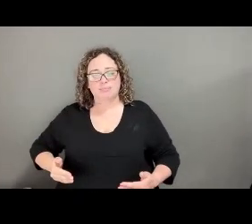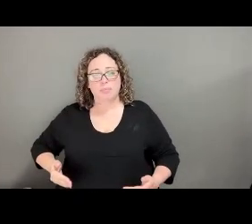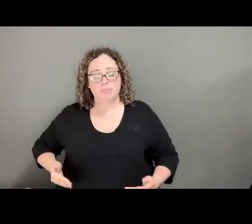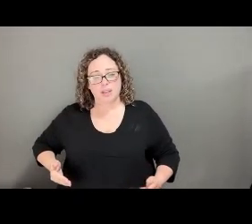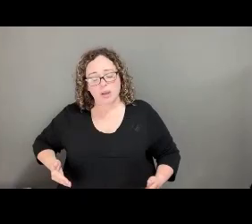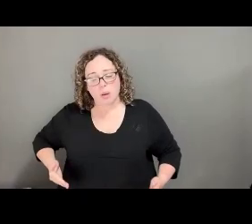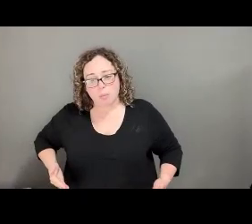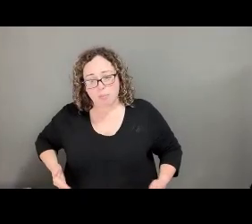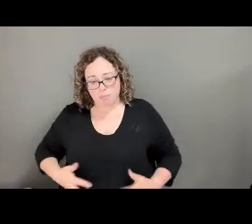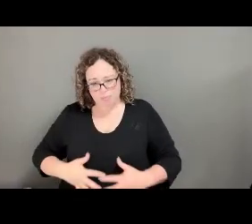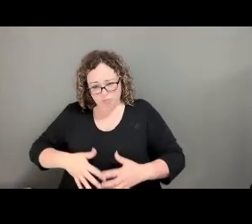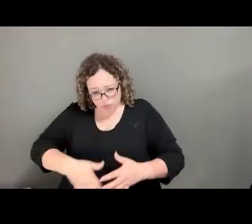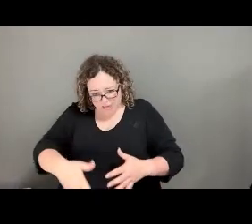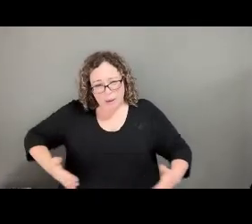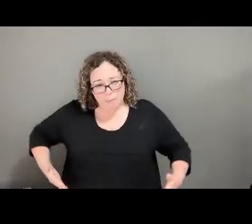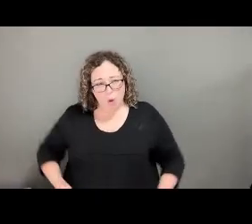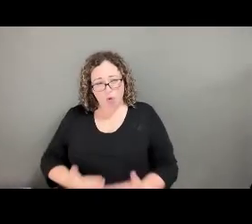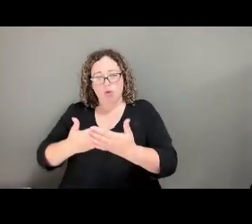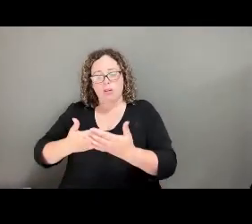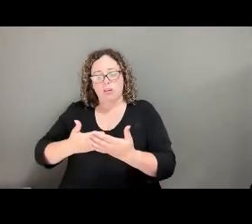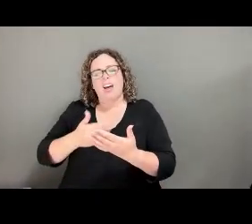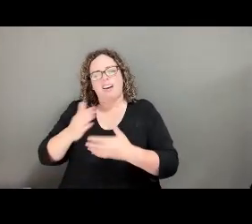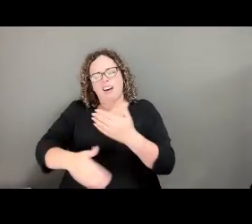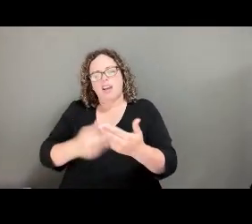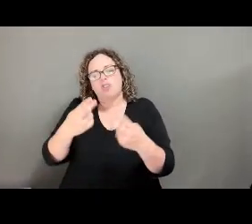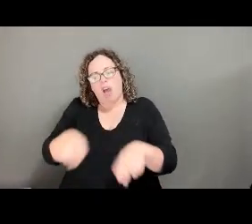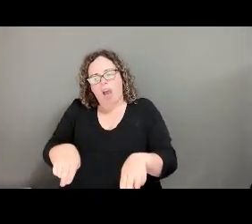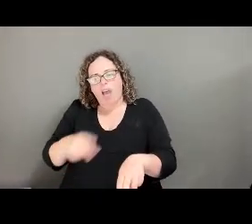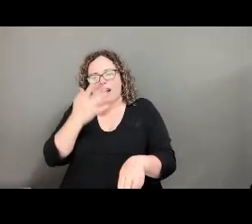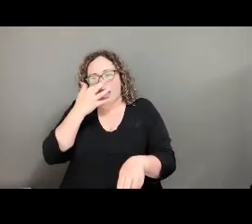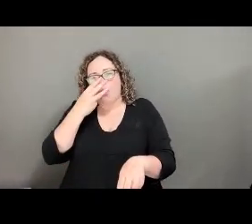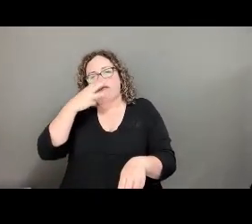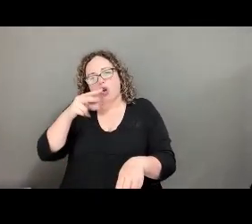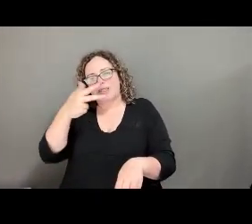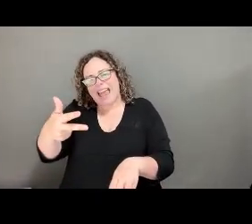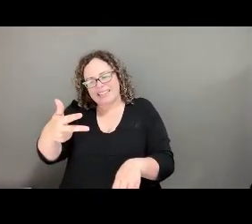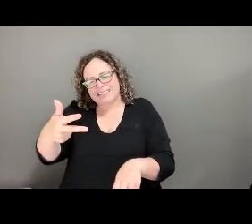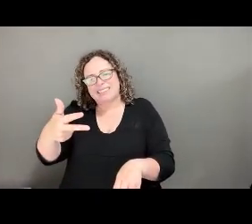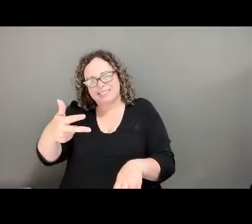Giving birth to Mary Godwin, who then married